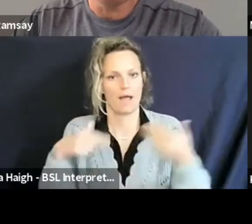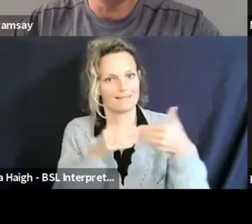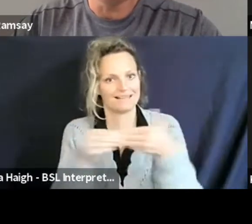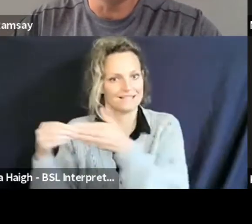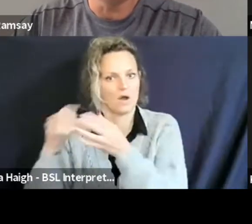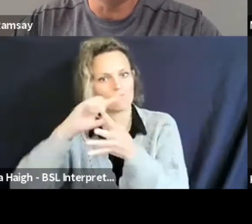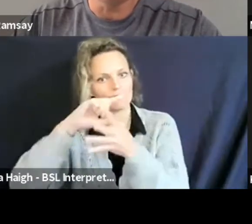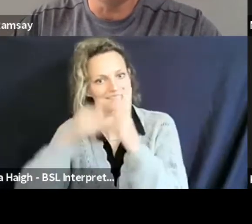My name is Ian Ramsay and I work in the HR team, equality diversity and inclusion team and I have lead